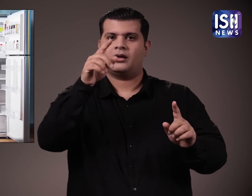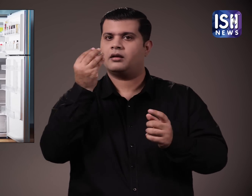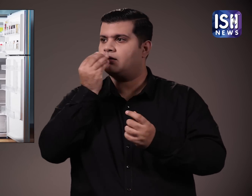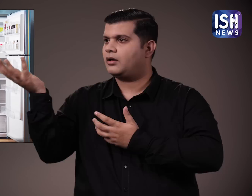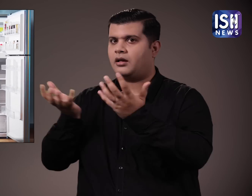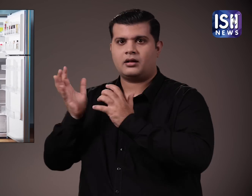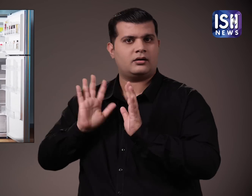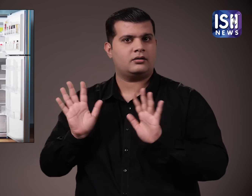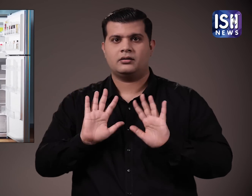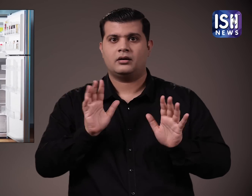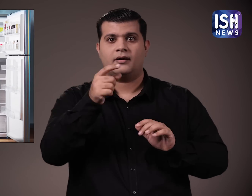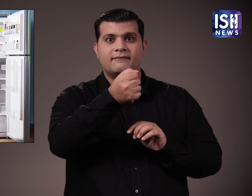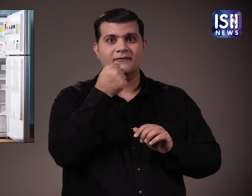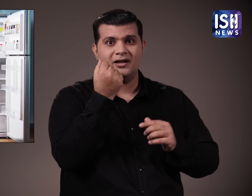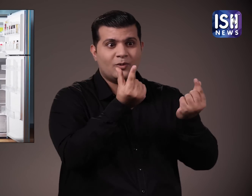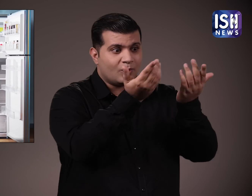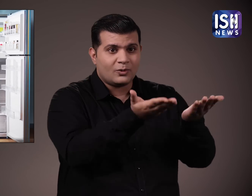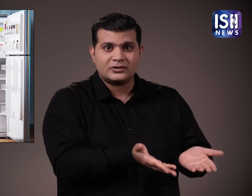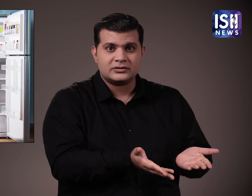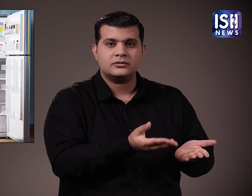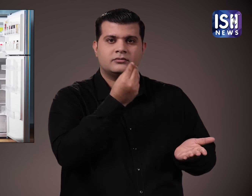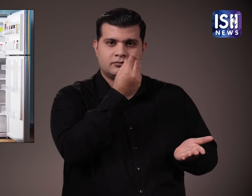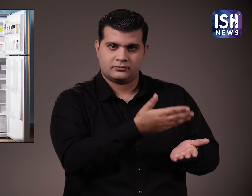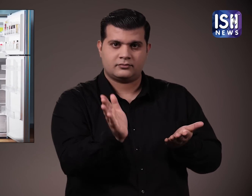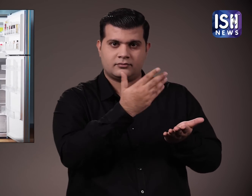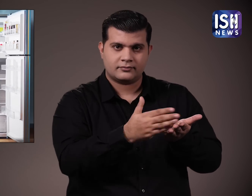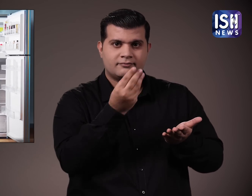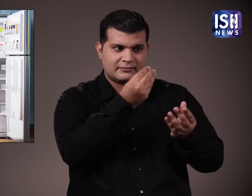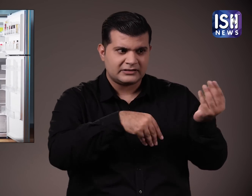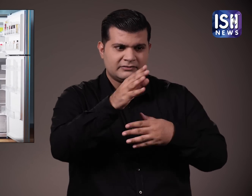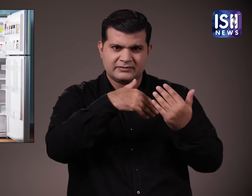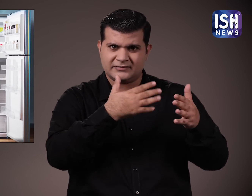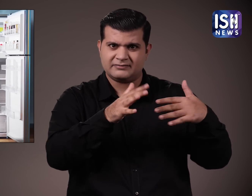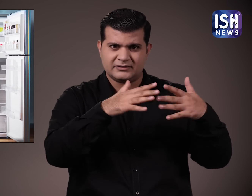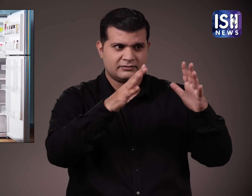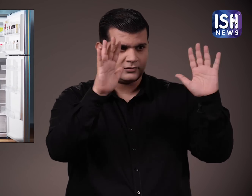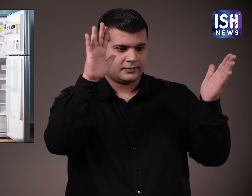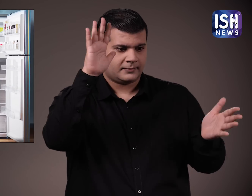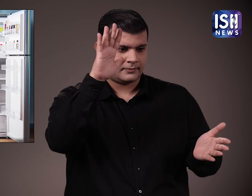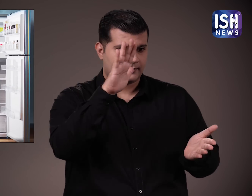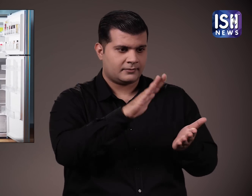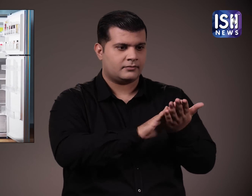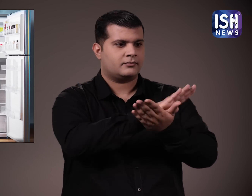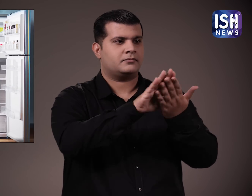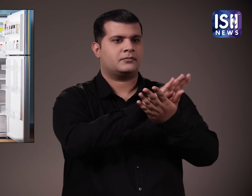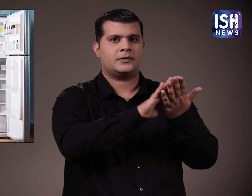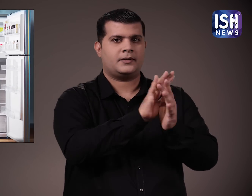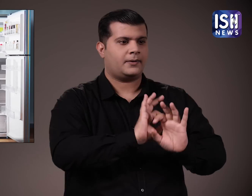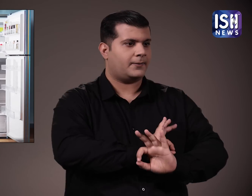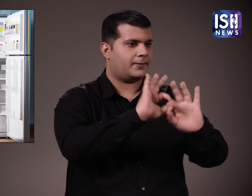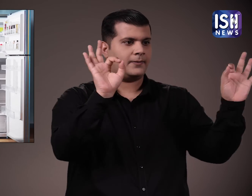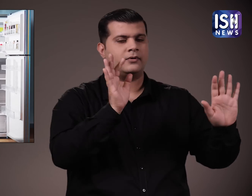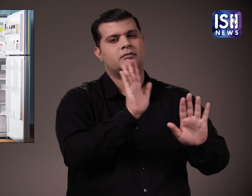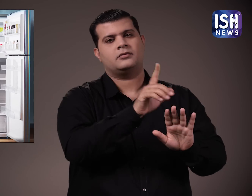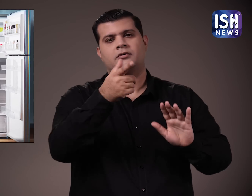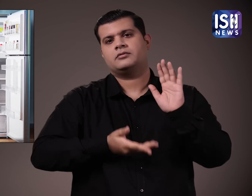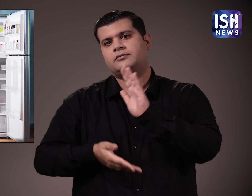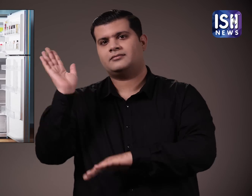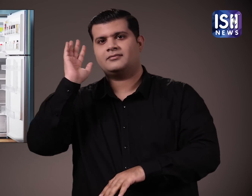do not buy and store food in the fridge. Use all the perishable items and cleanout the fridge before the holiday.